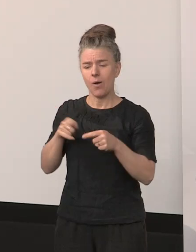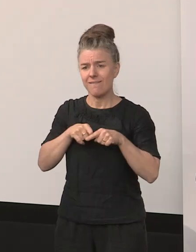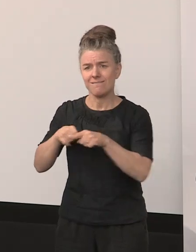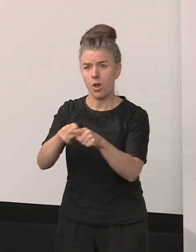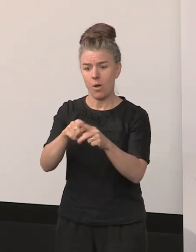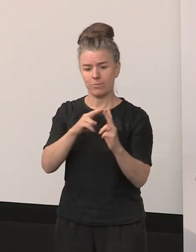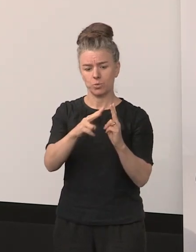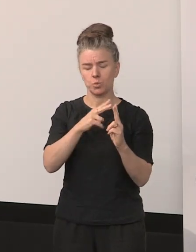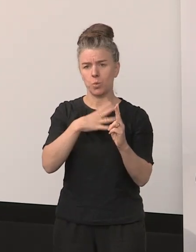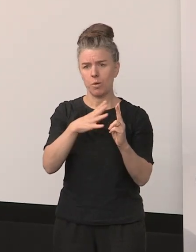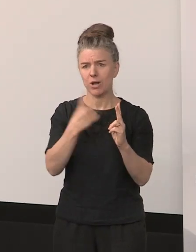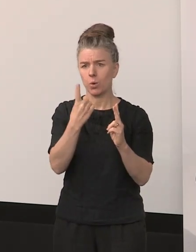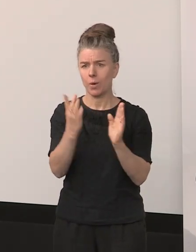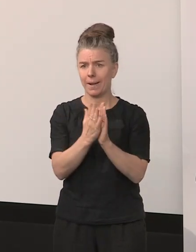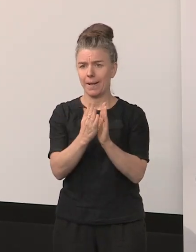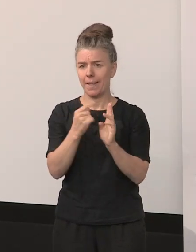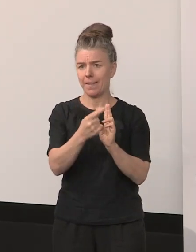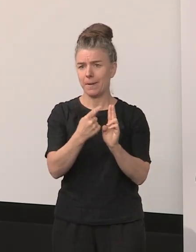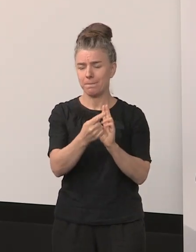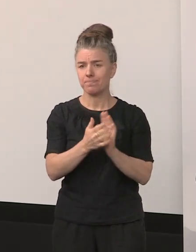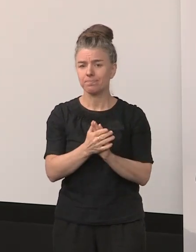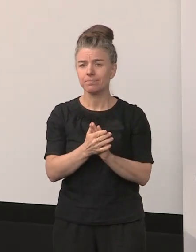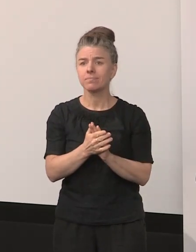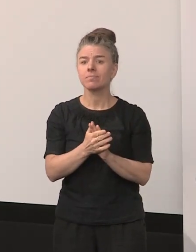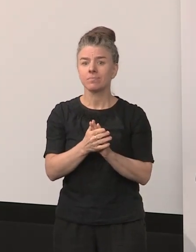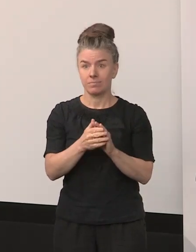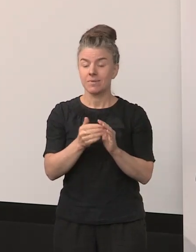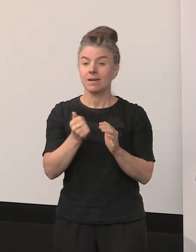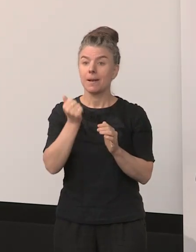work by our National Contact Tracing Centre to follow up